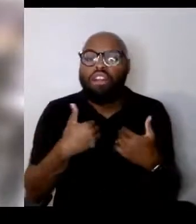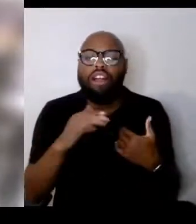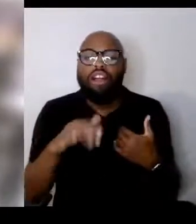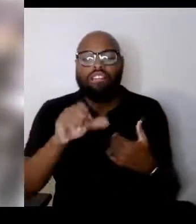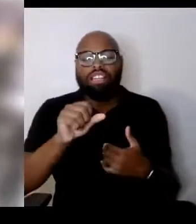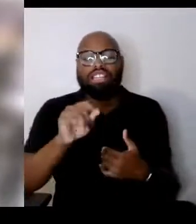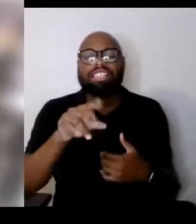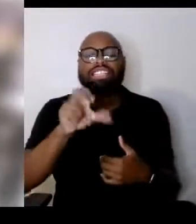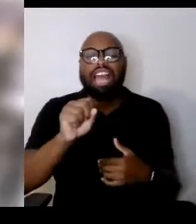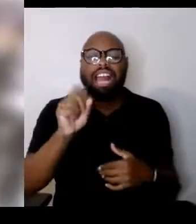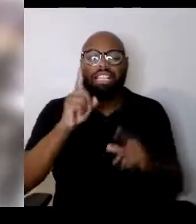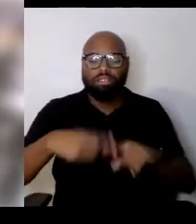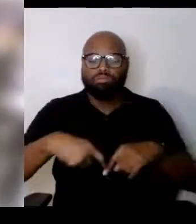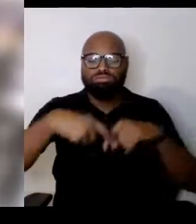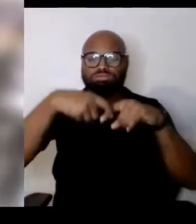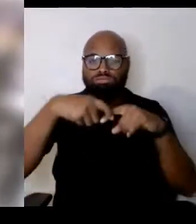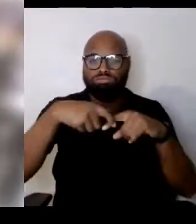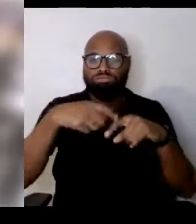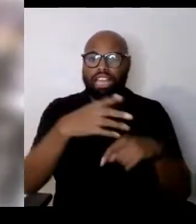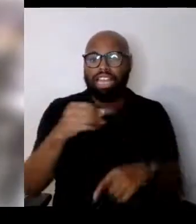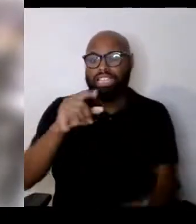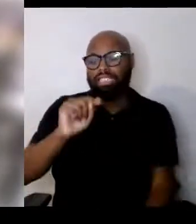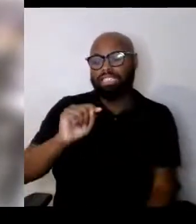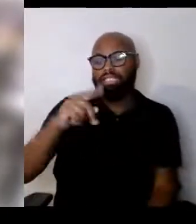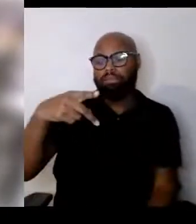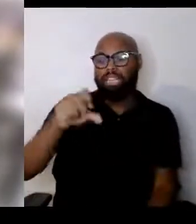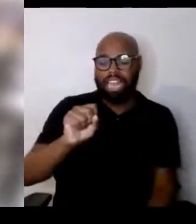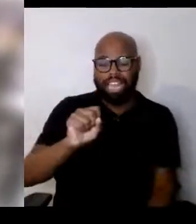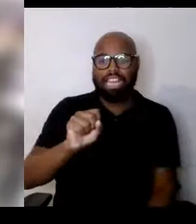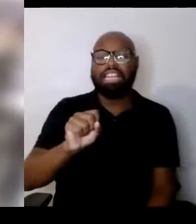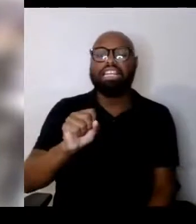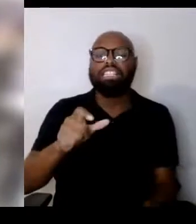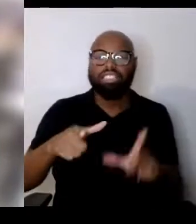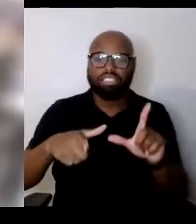and TPS was renewed in couple years later.